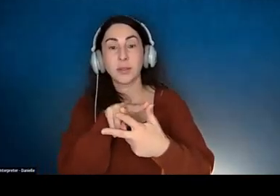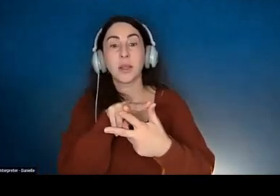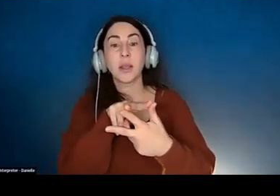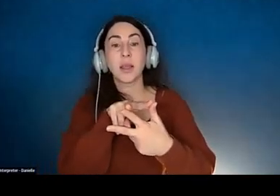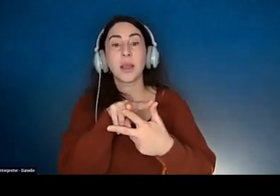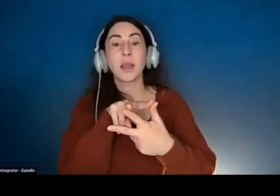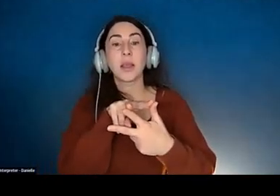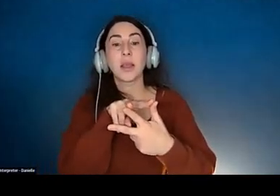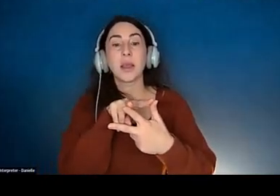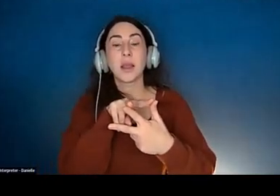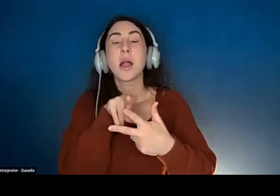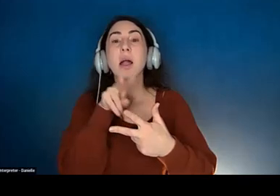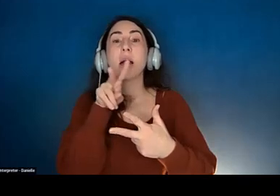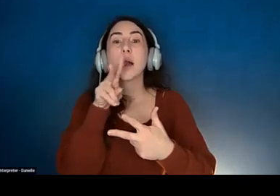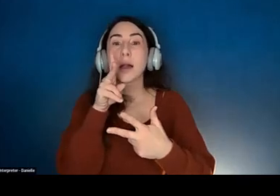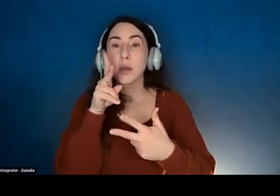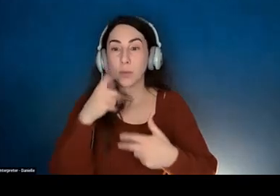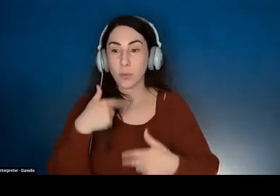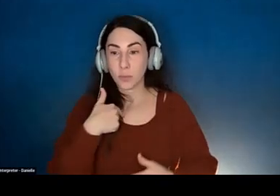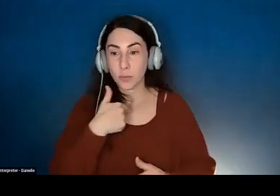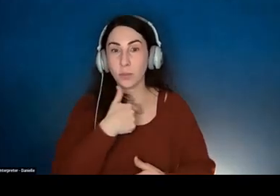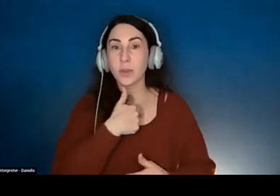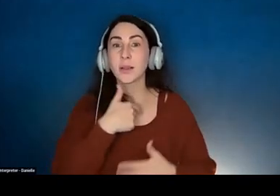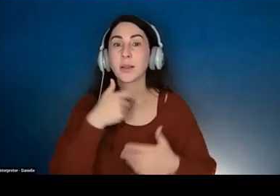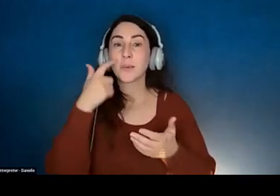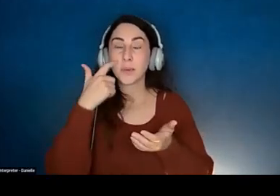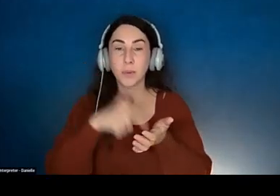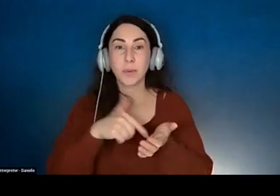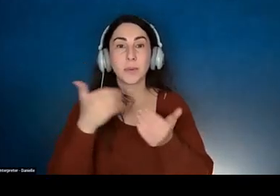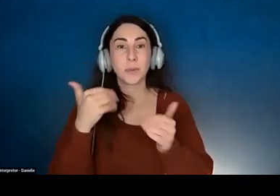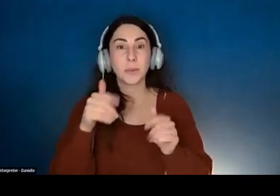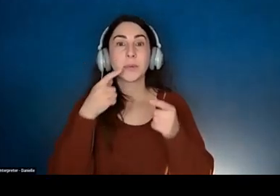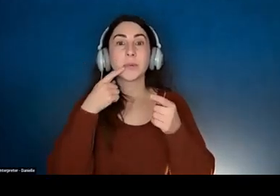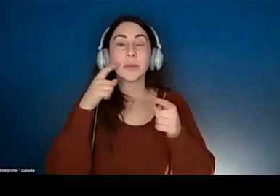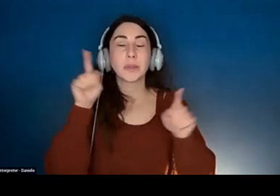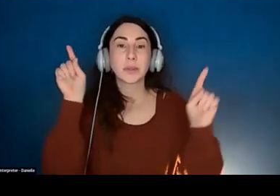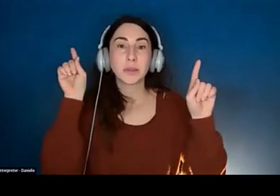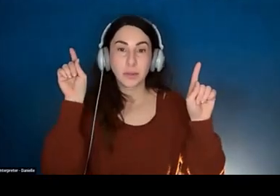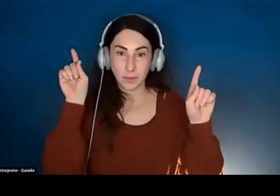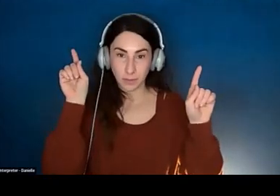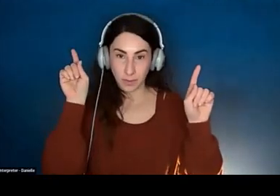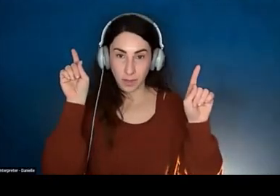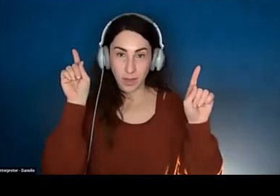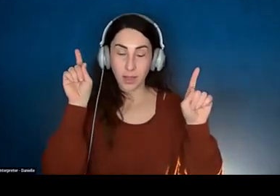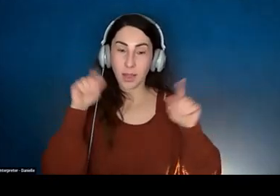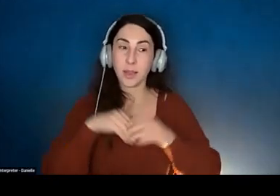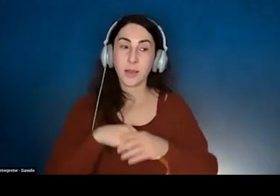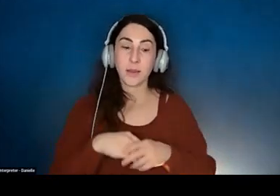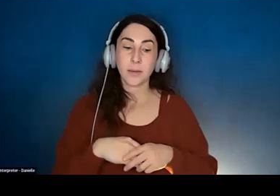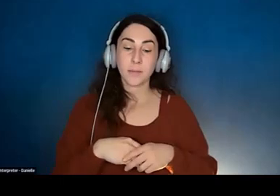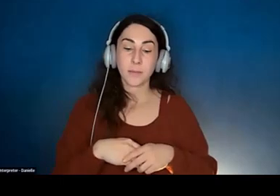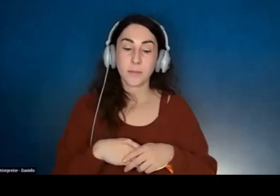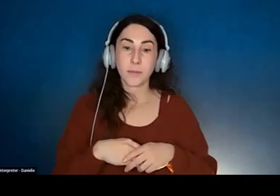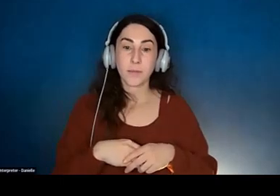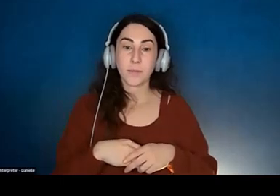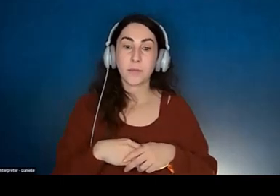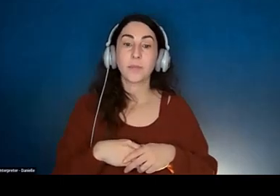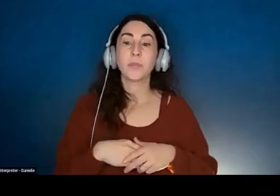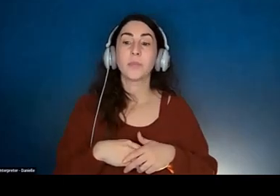smart care device, we were so successful with these services that we were able to roll them into our